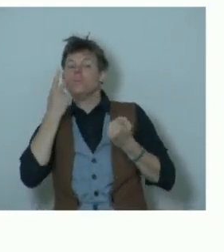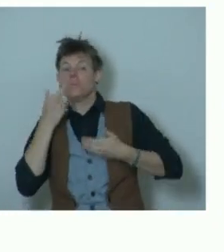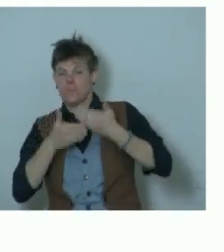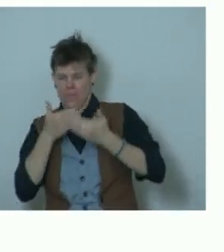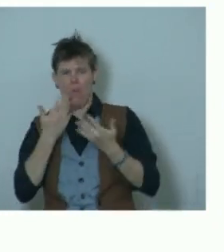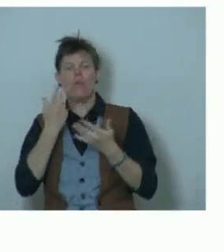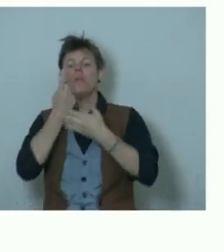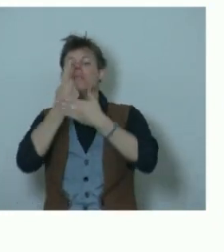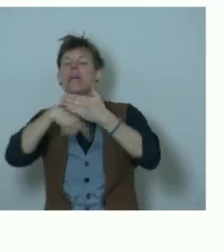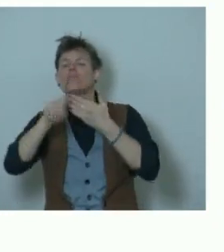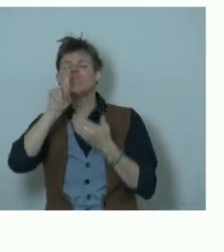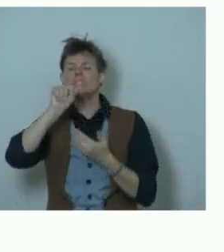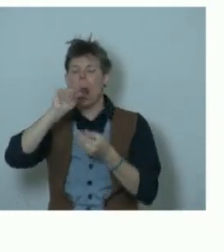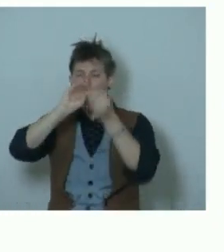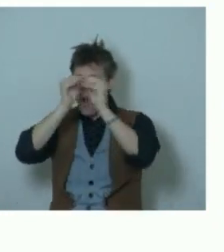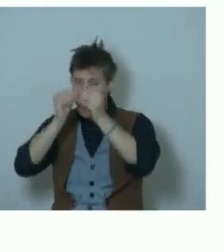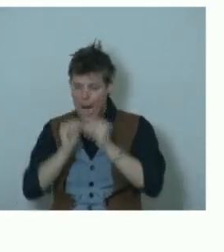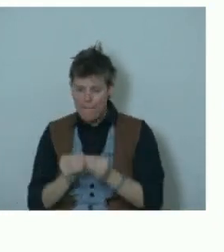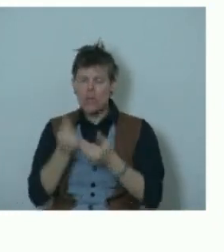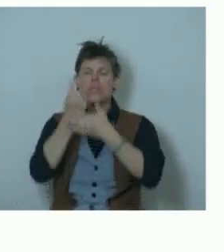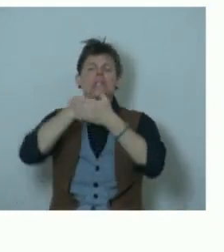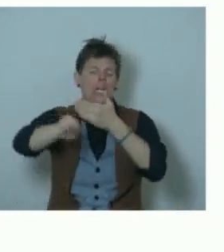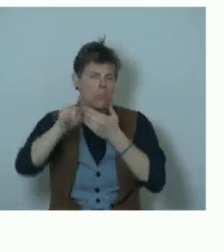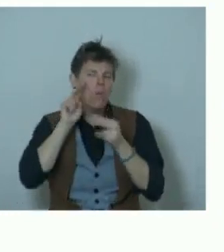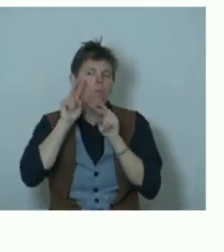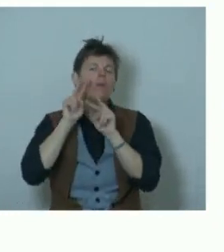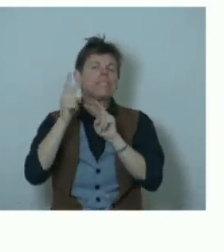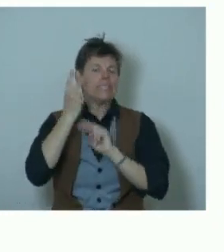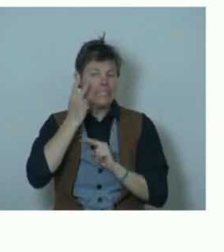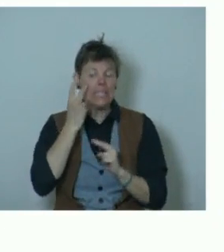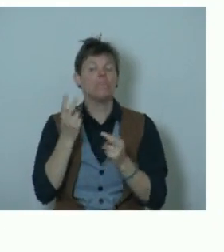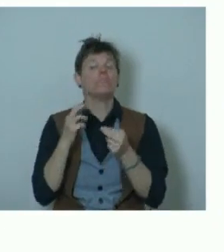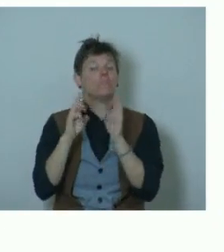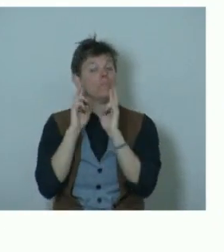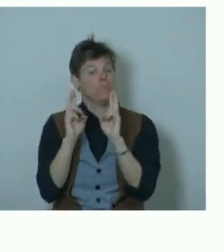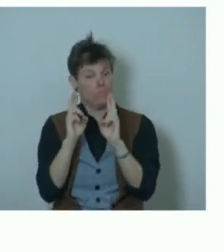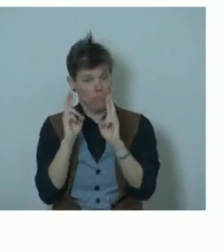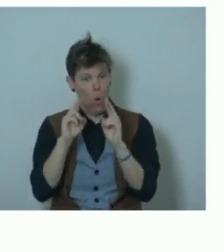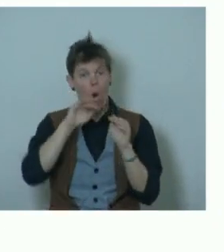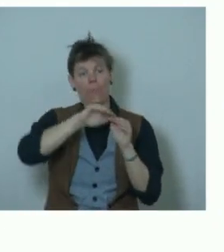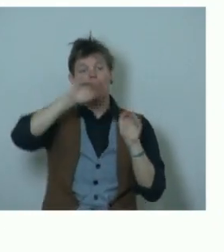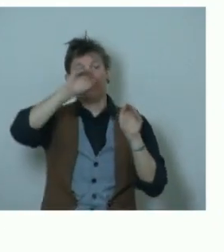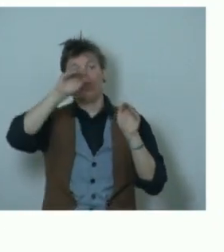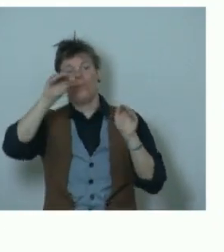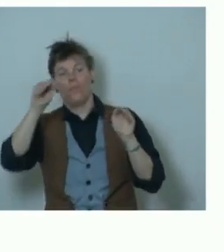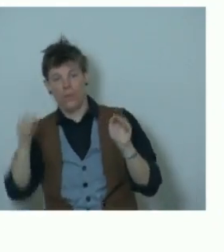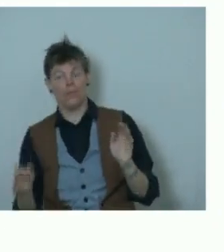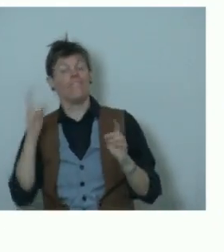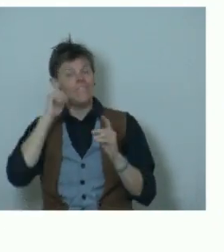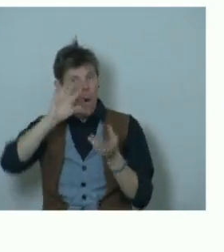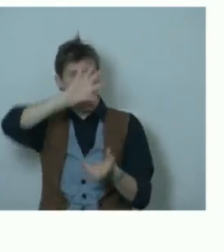WE NEED TO WAIT AND SEE WHAT WE GET FOR OUR DATA NEXT WEEK TO SEE IF THIS HOLDS OUT.